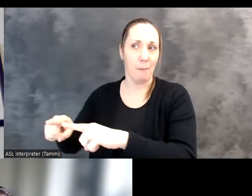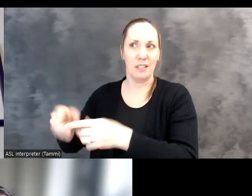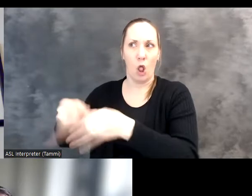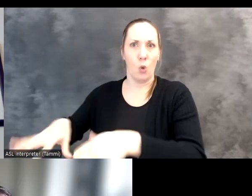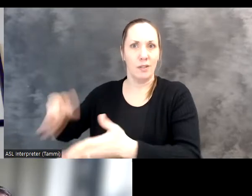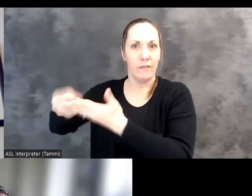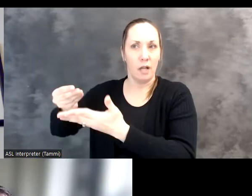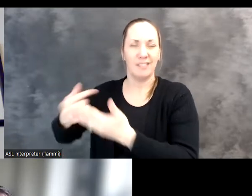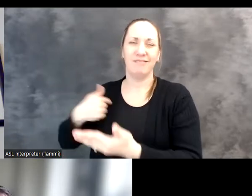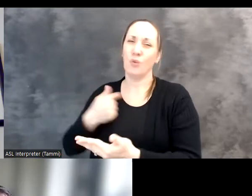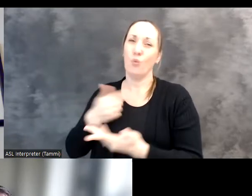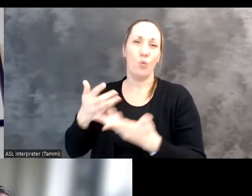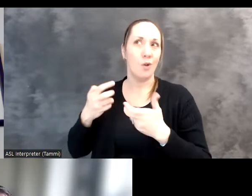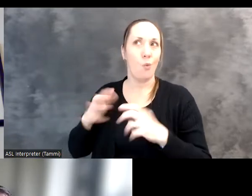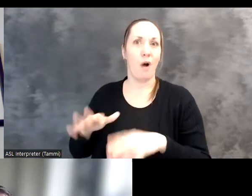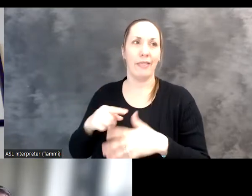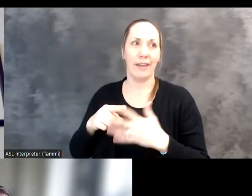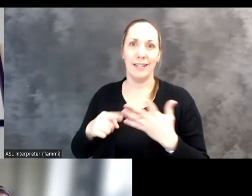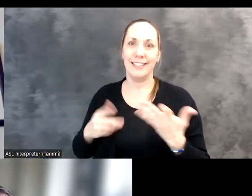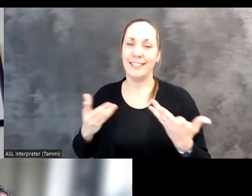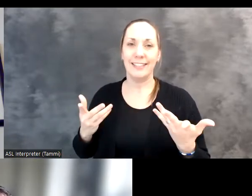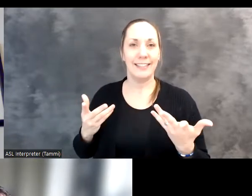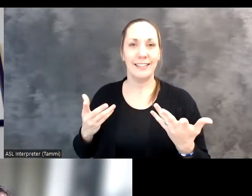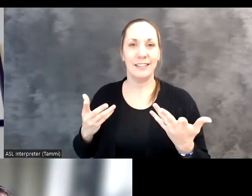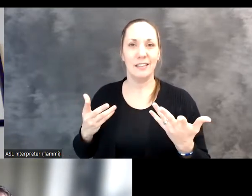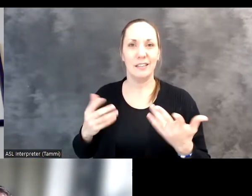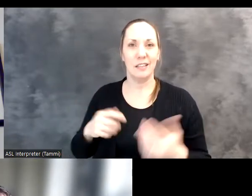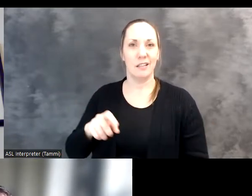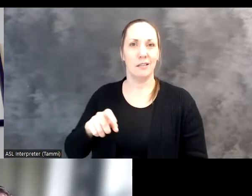organization happens to become obsolete or go out of business